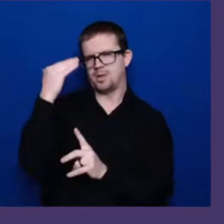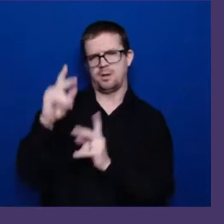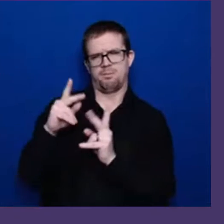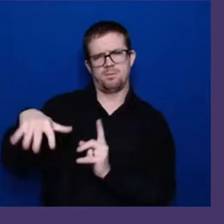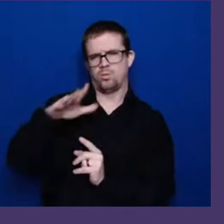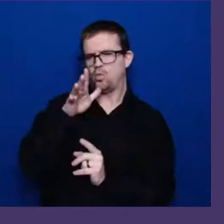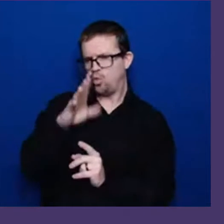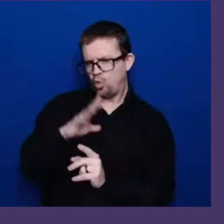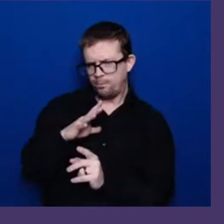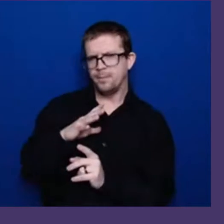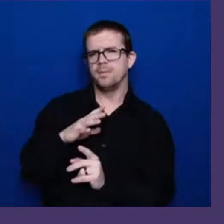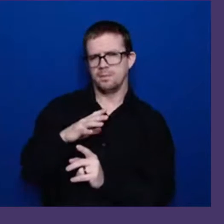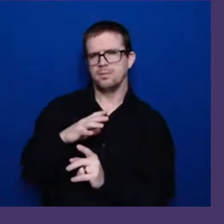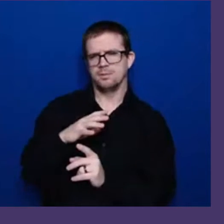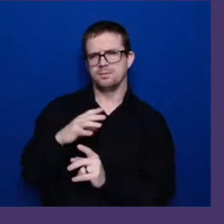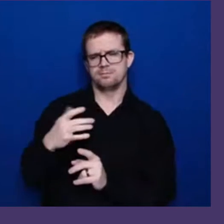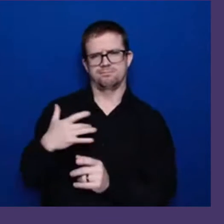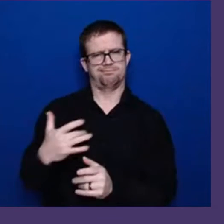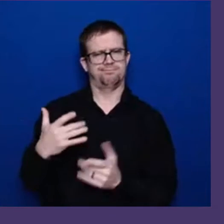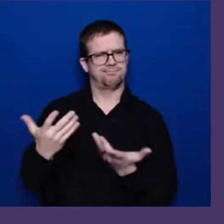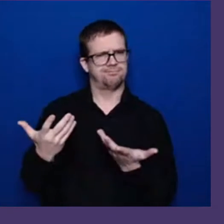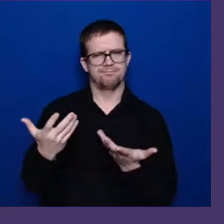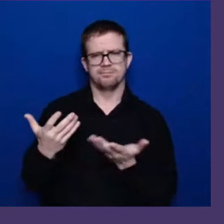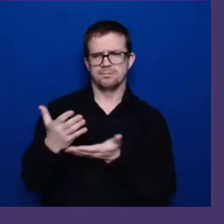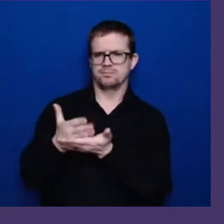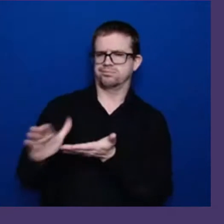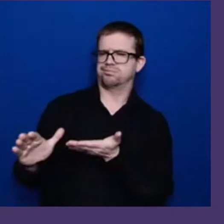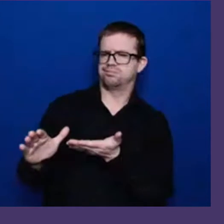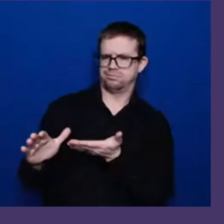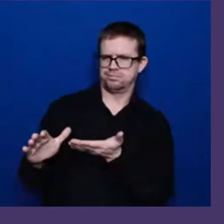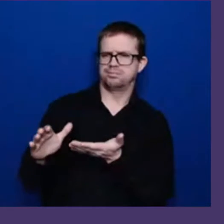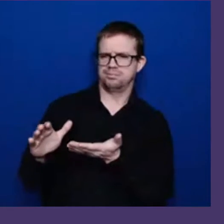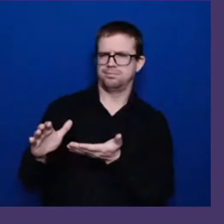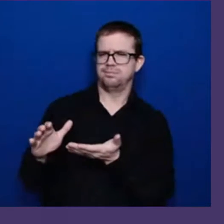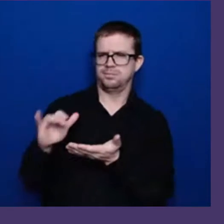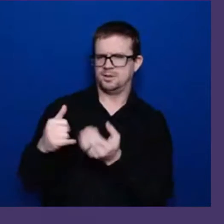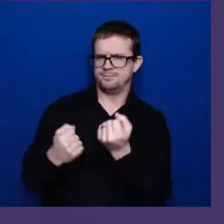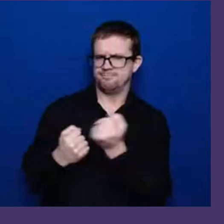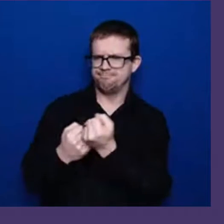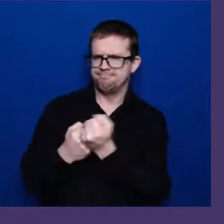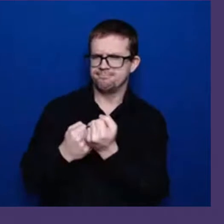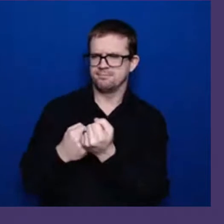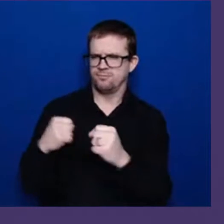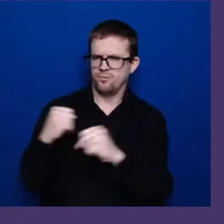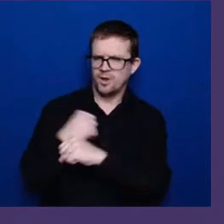It's an advocacy that has fought for bodily autonomy in a way that has been incredibly necessary.